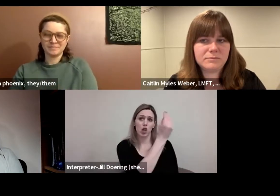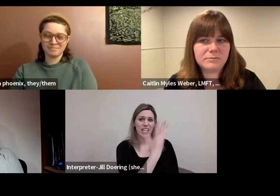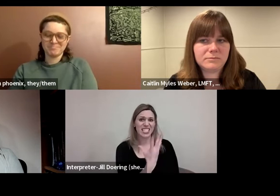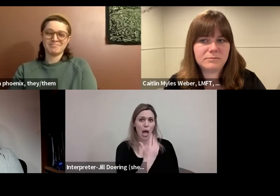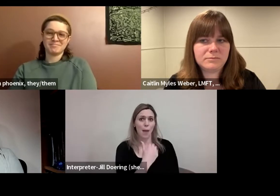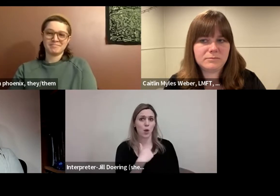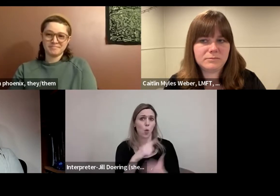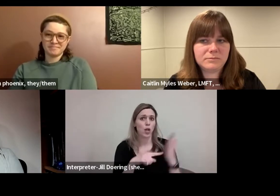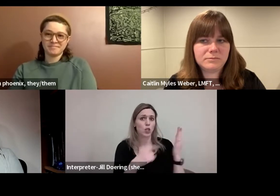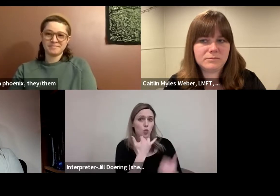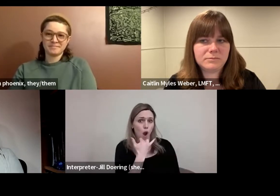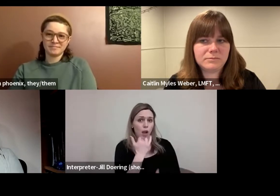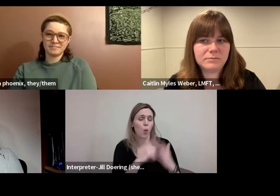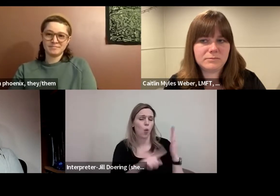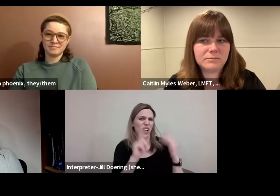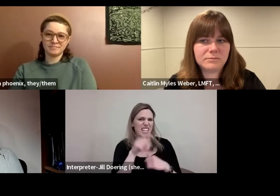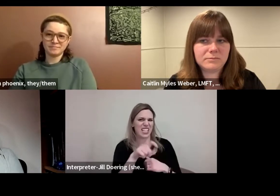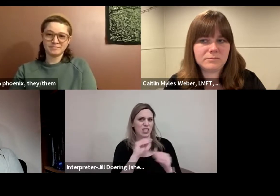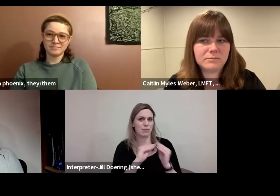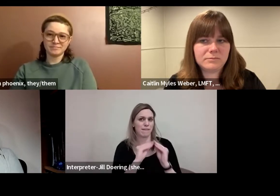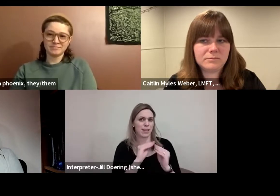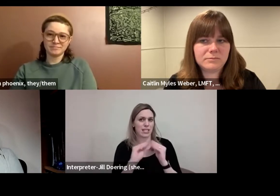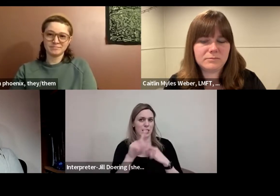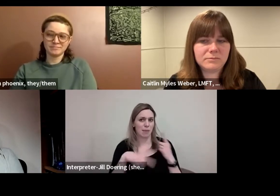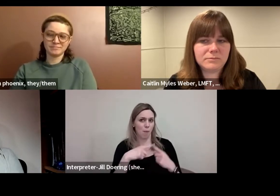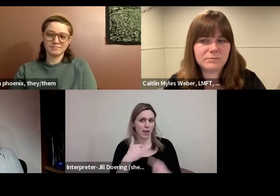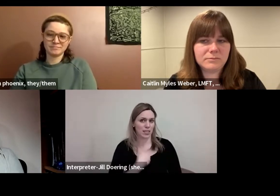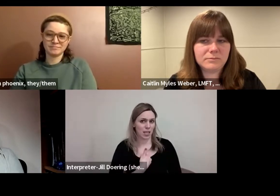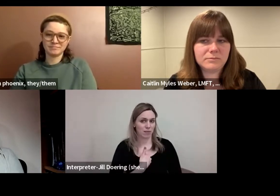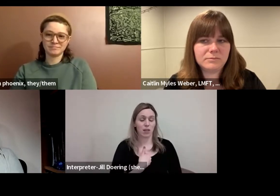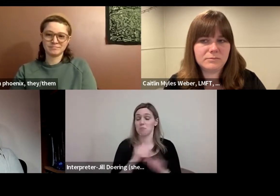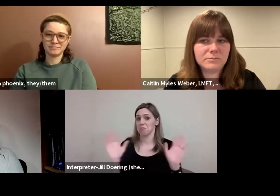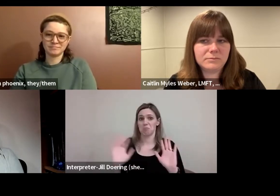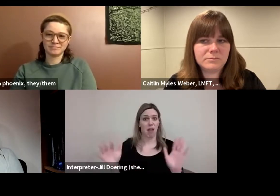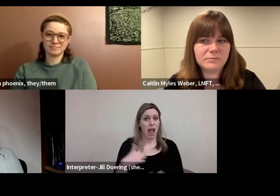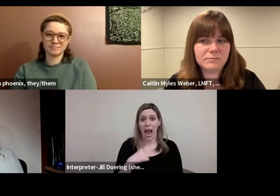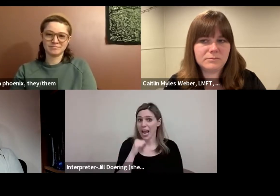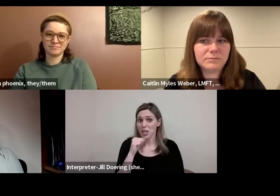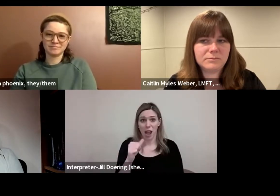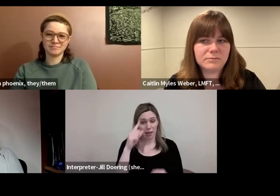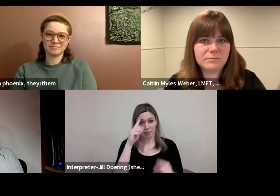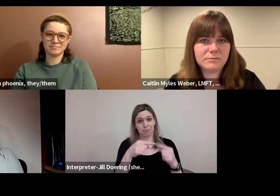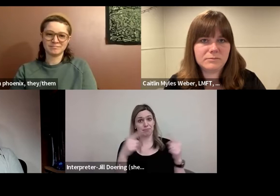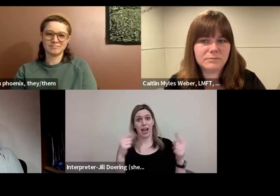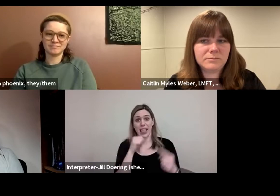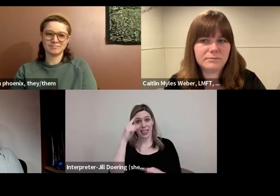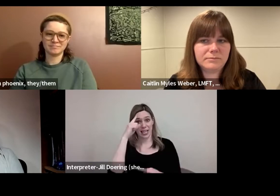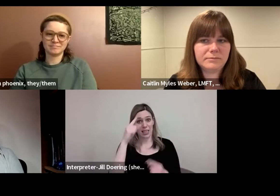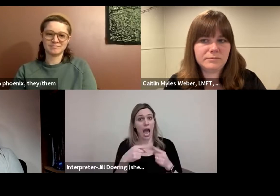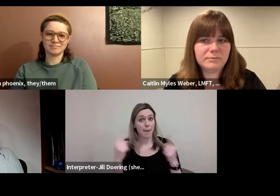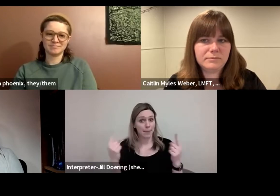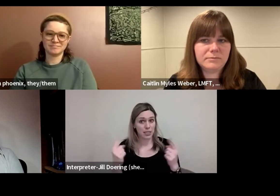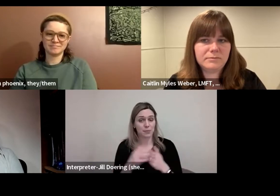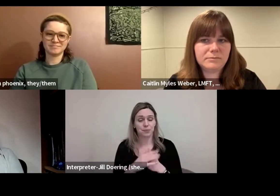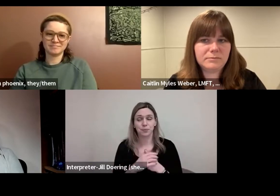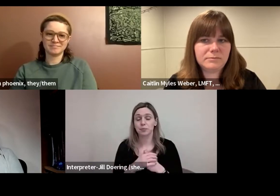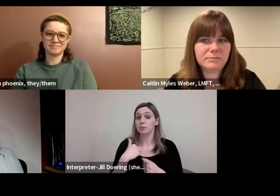which is not how I understand it to work at all. And so I wanna be clear that I don't,